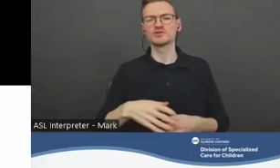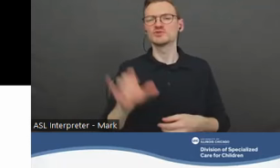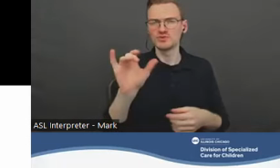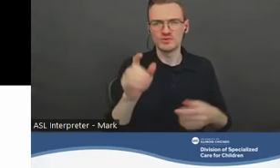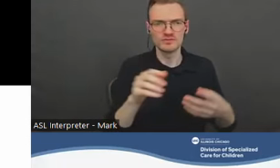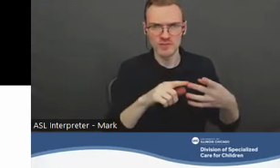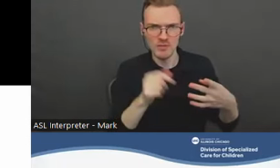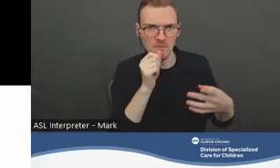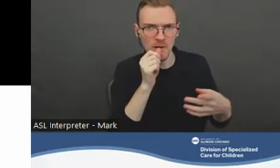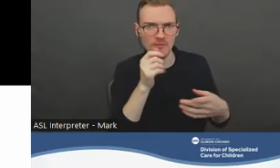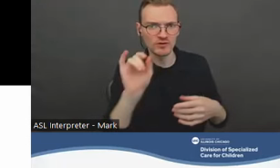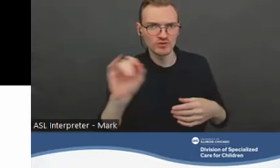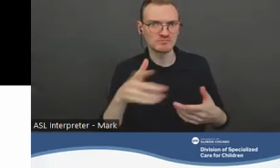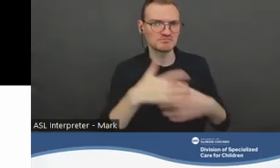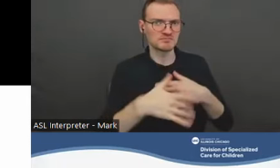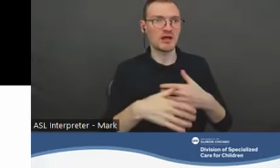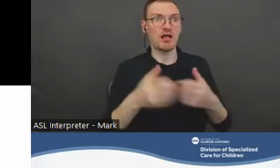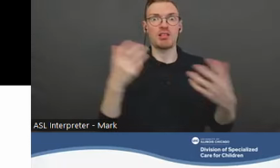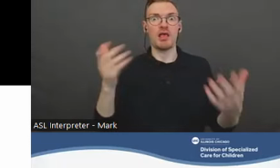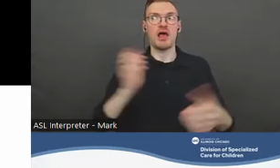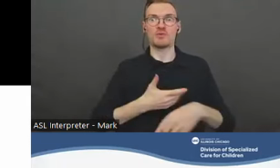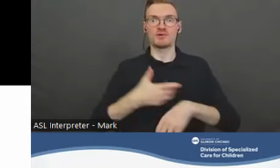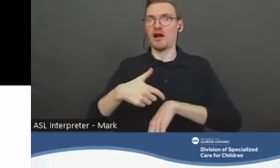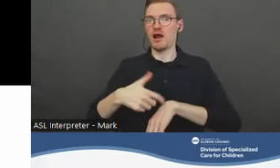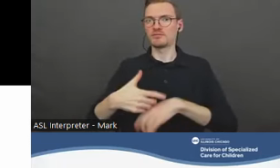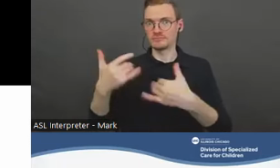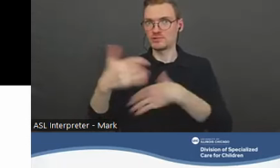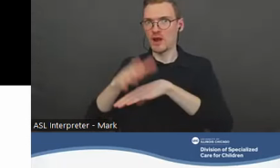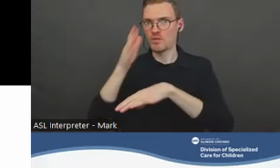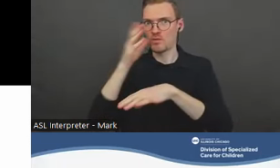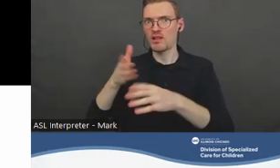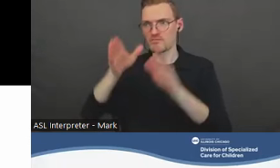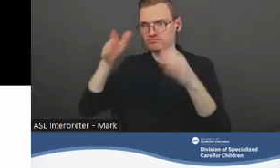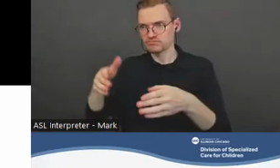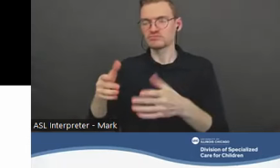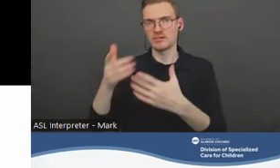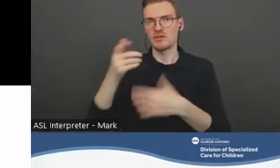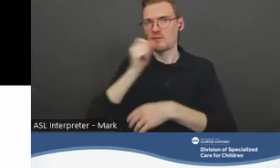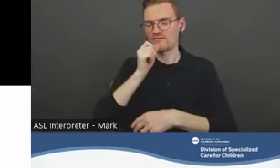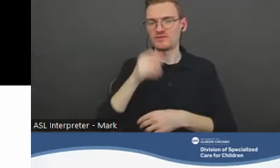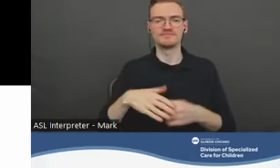talking about private insurance. And then there's also Tricare, which is a health insurance plan